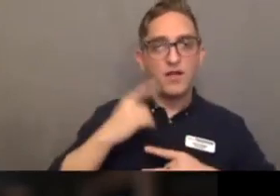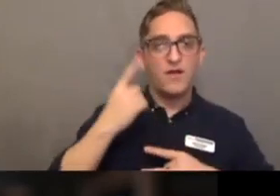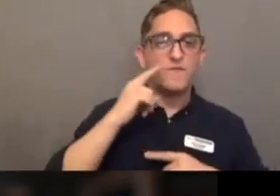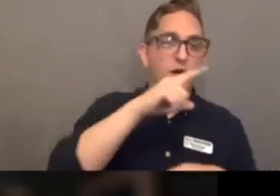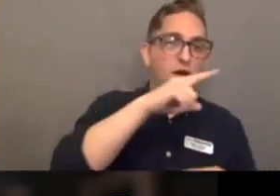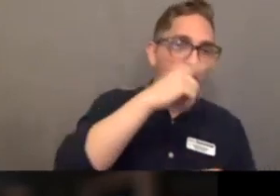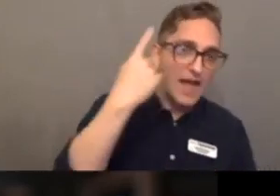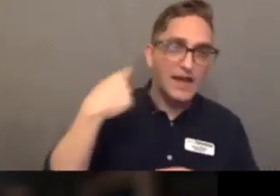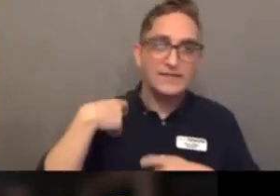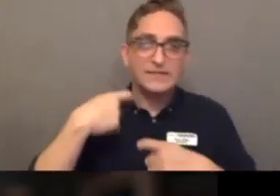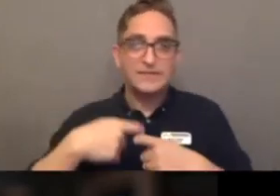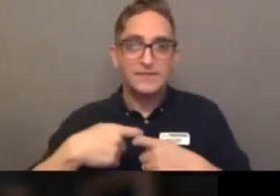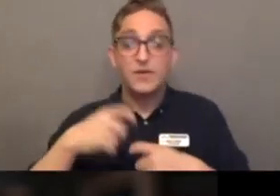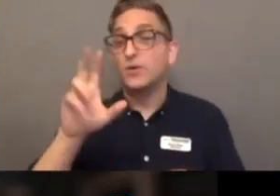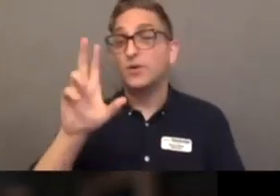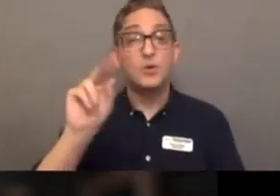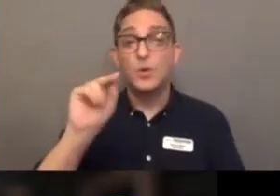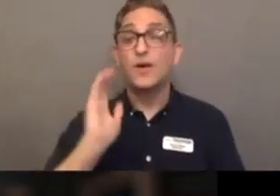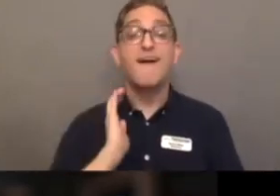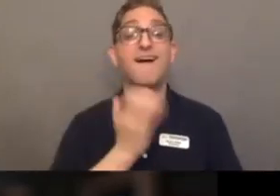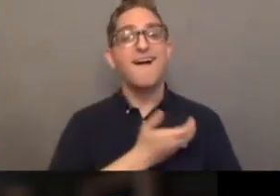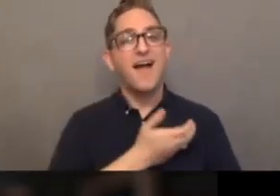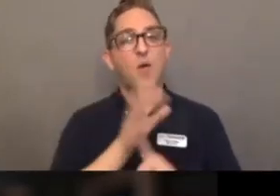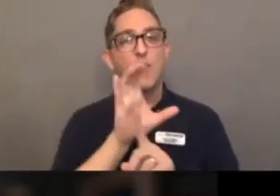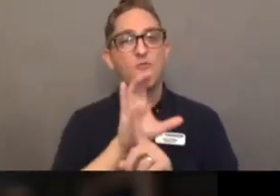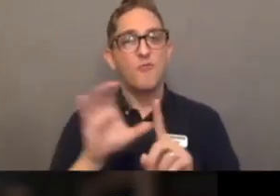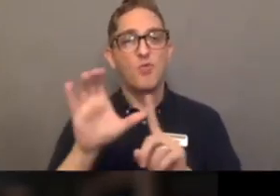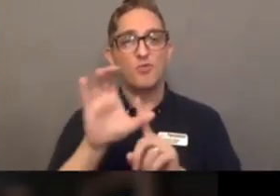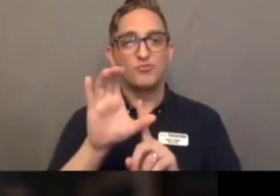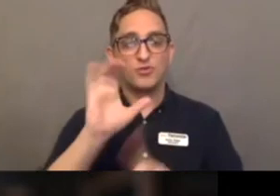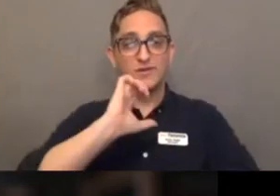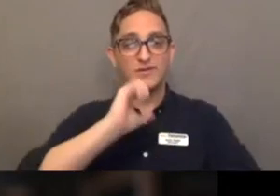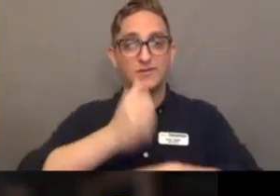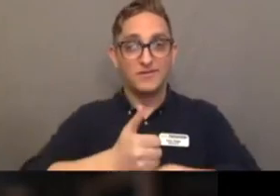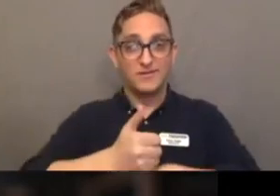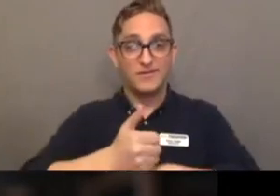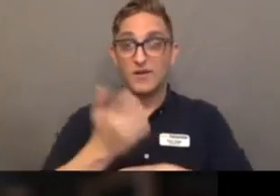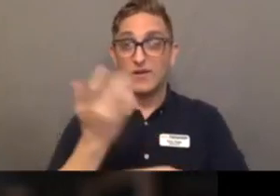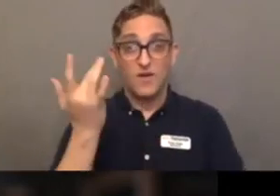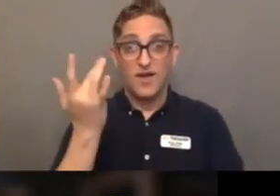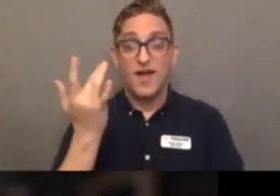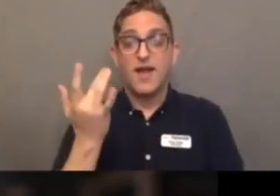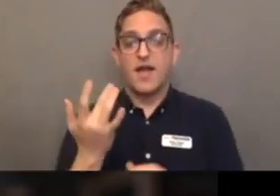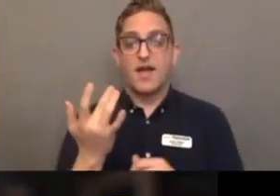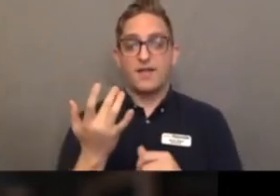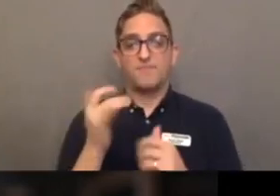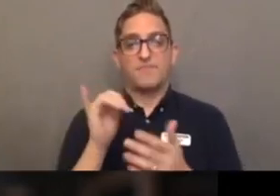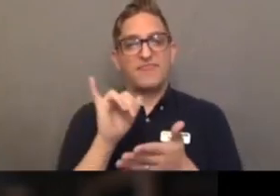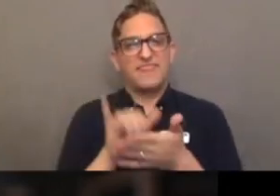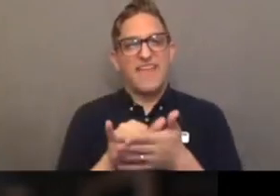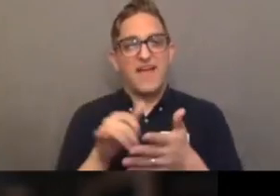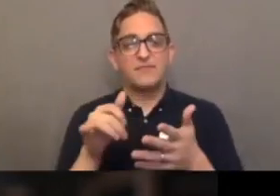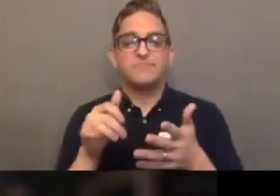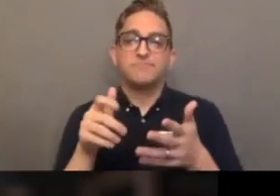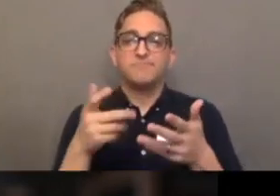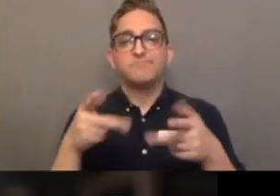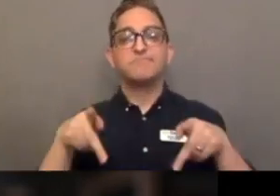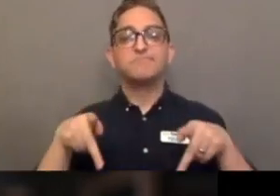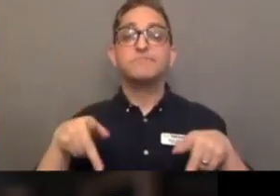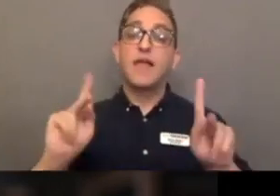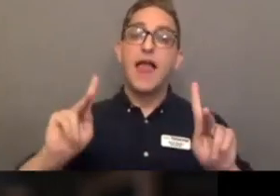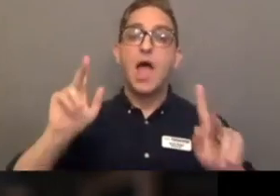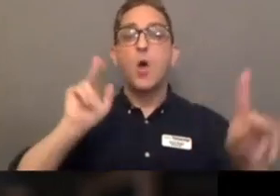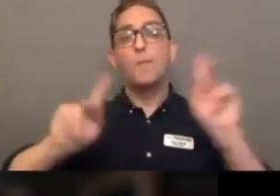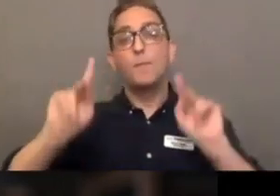the culture that we're in has been designed to allow people who are Caucasian to work